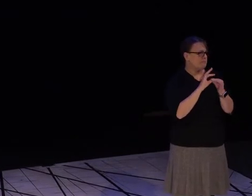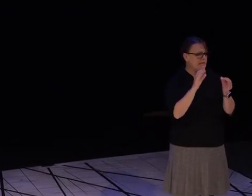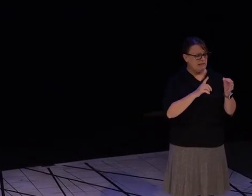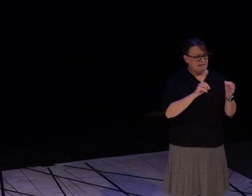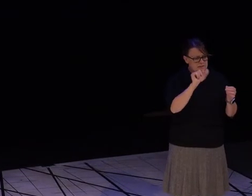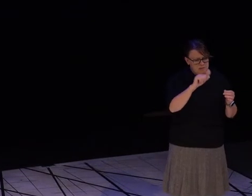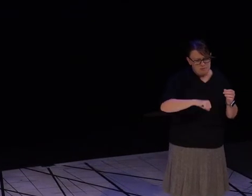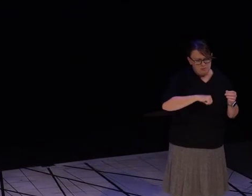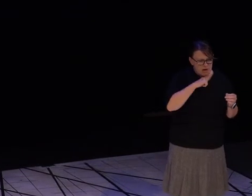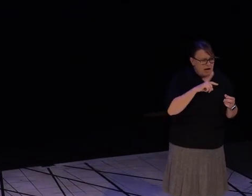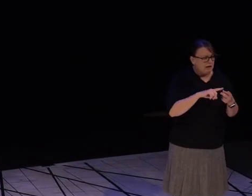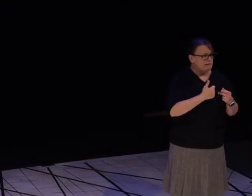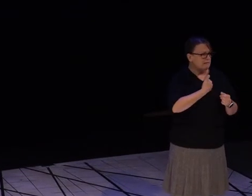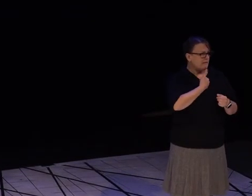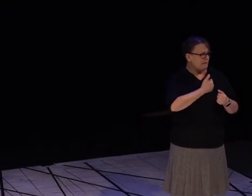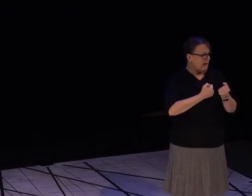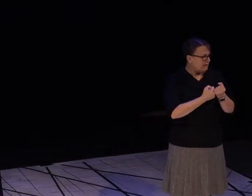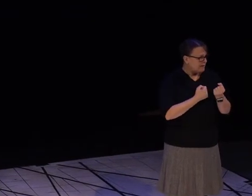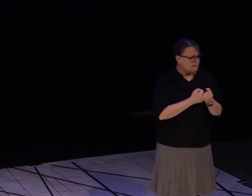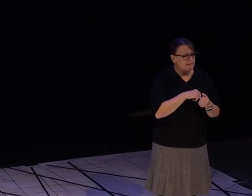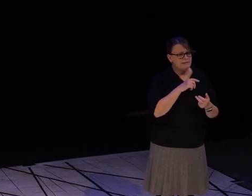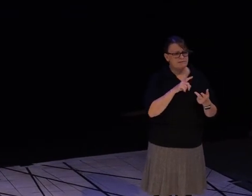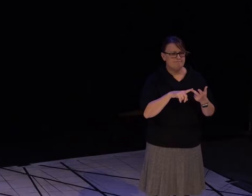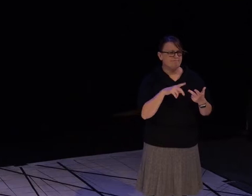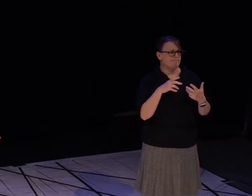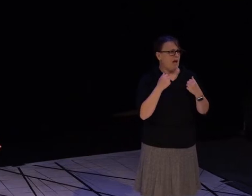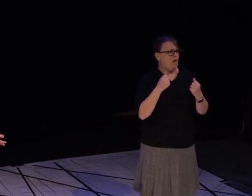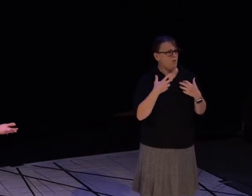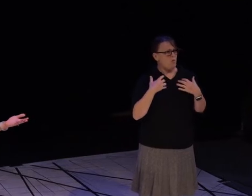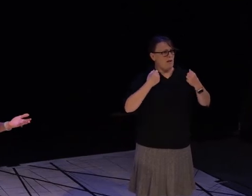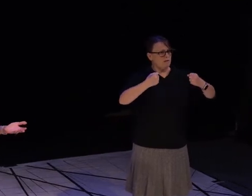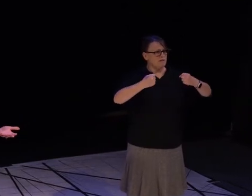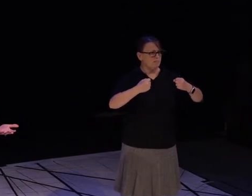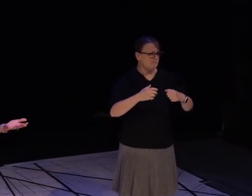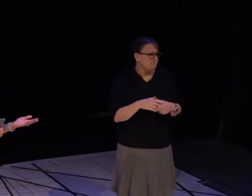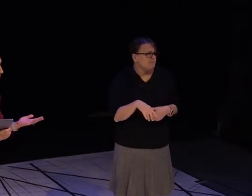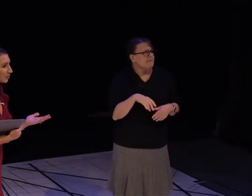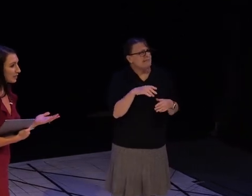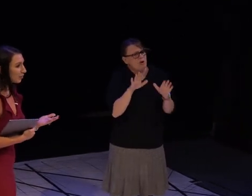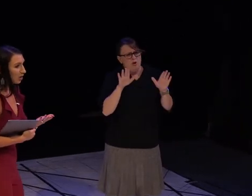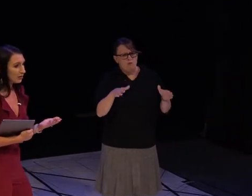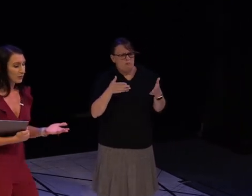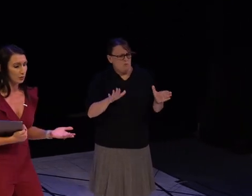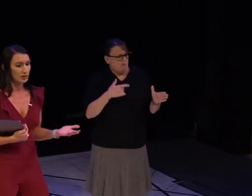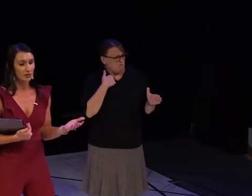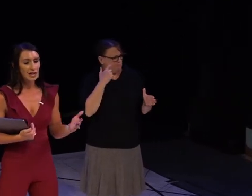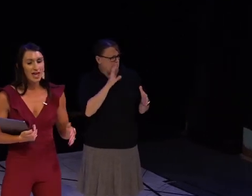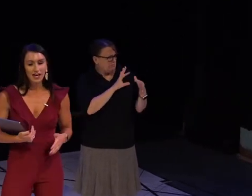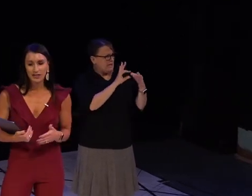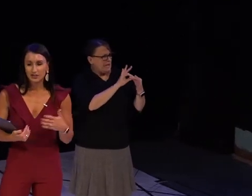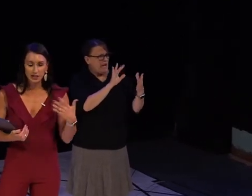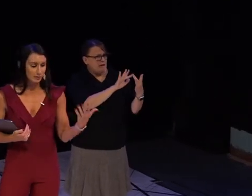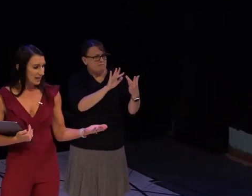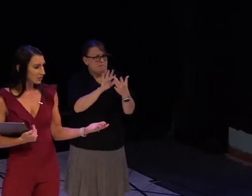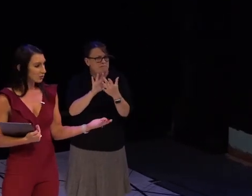and of course health and wellness. And it's a great way for me to connect with people all over the world and share my story,